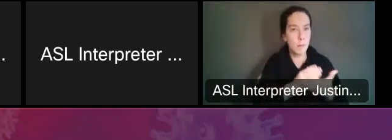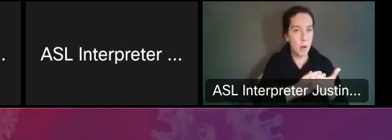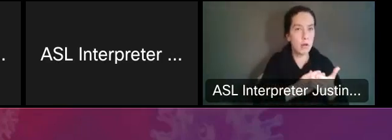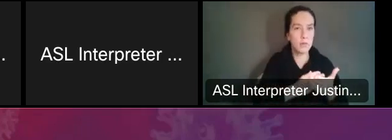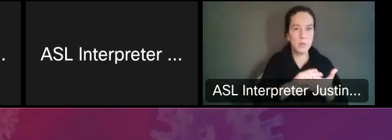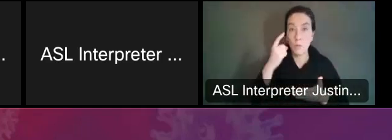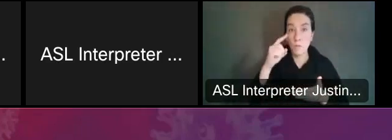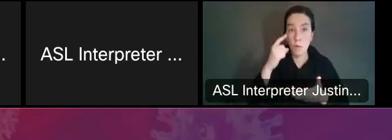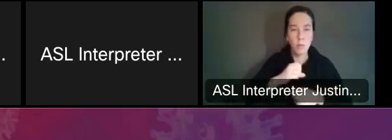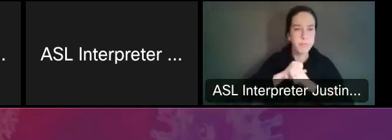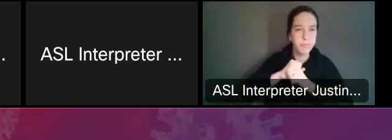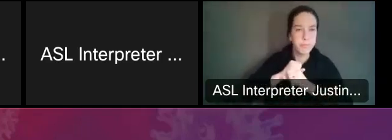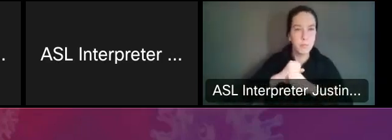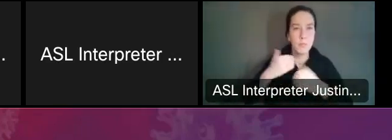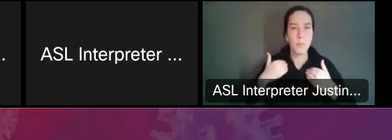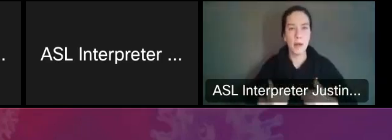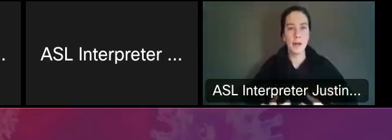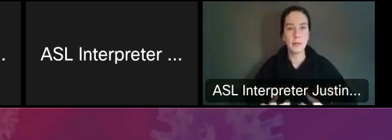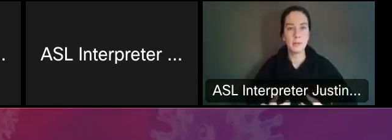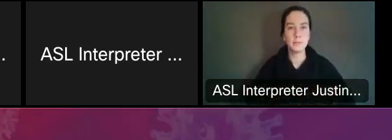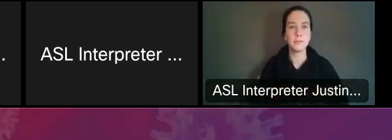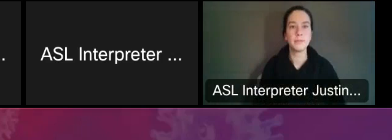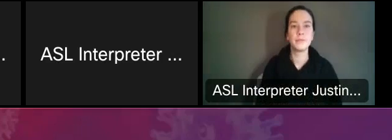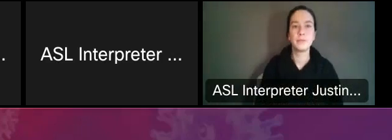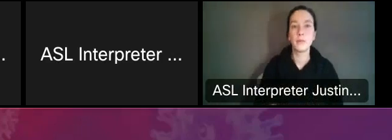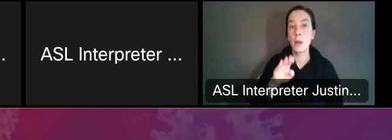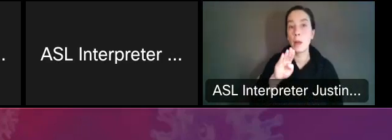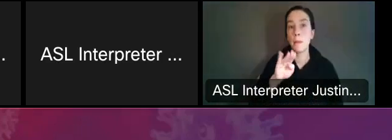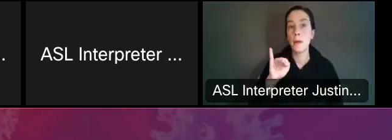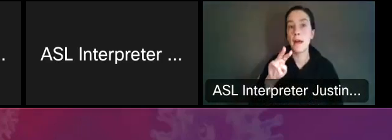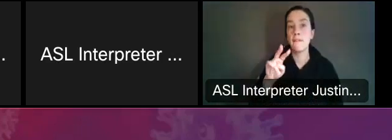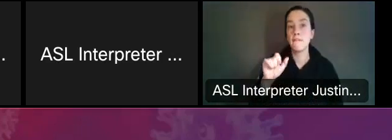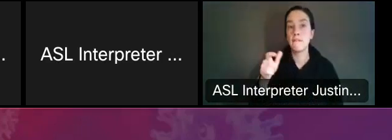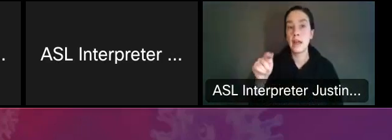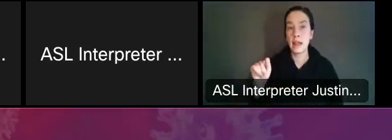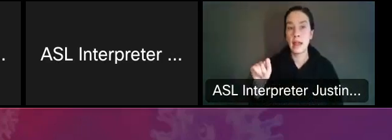The Bible cover 19 booster vaccine includes both the original strain.